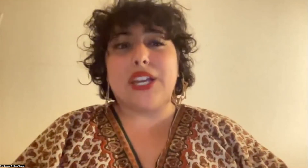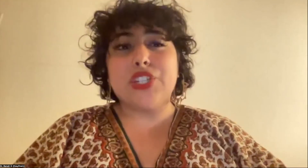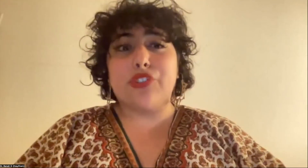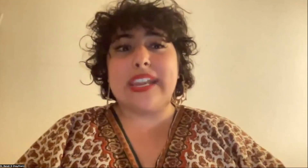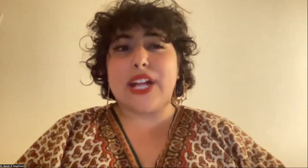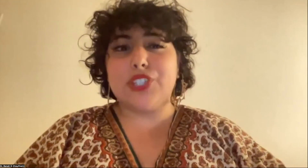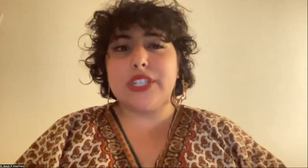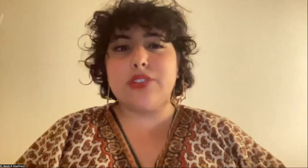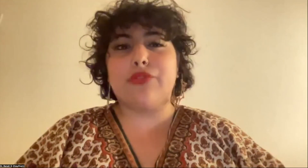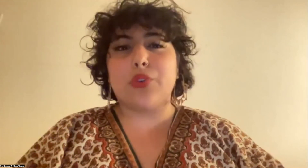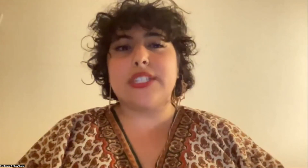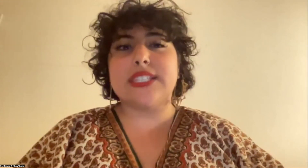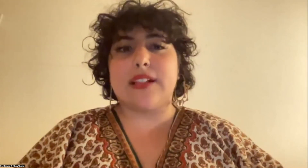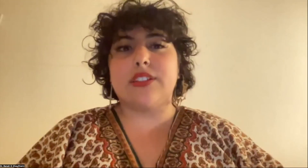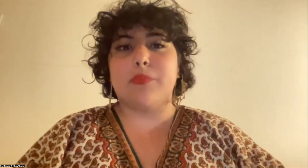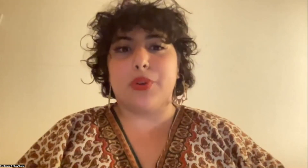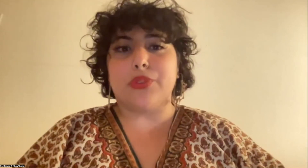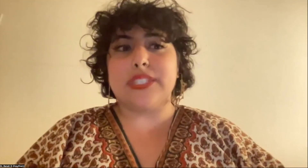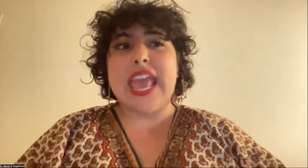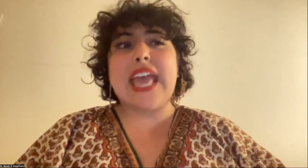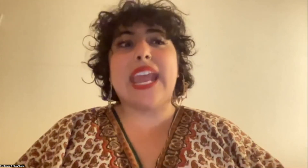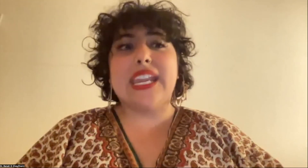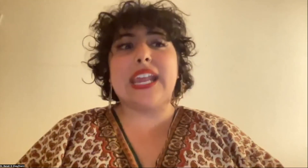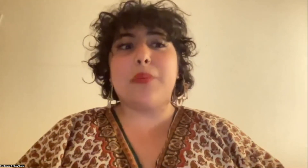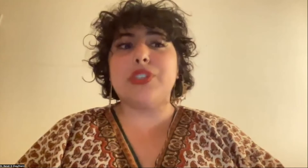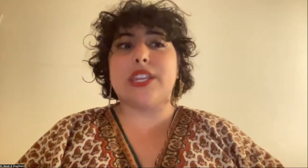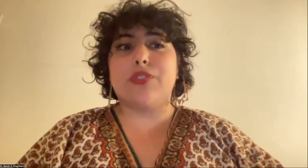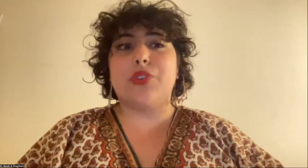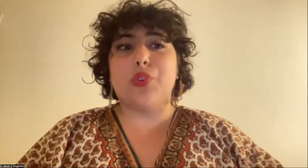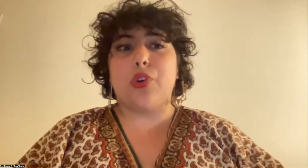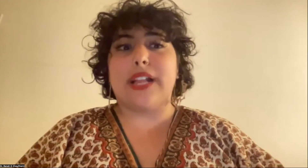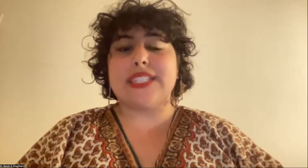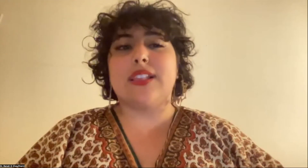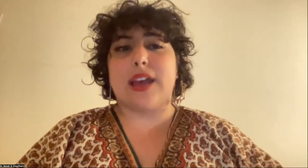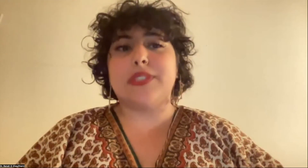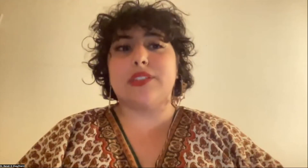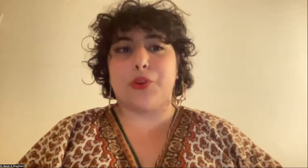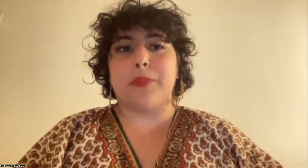lush green algae to frozen skeleton bones, and 89% of the new coral has collapsed in the Great